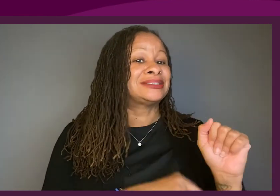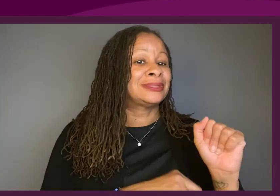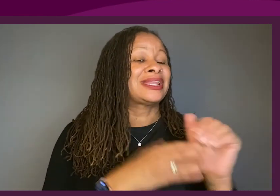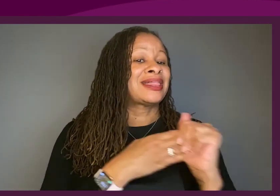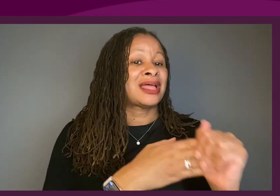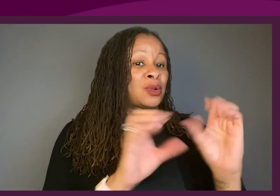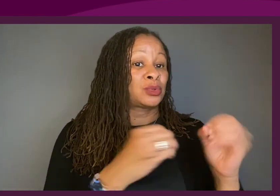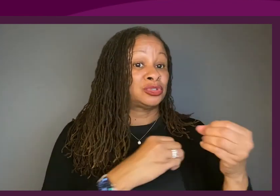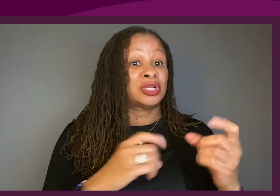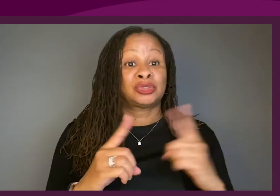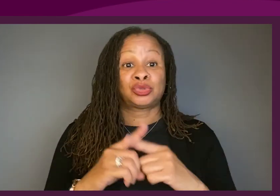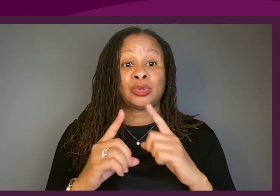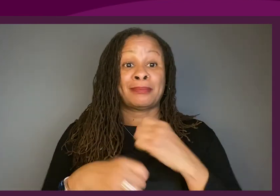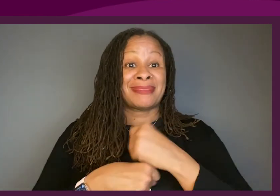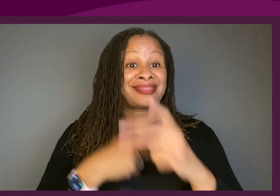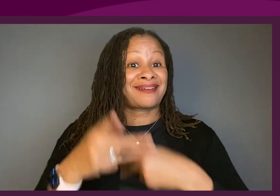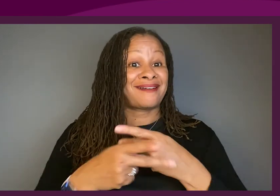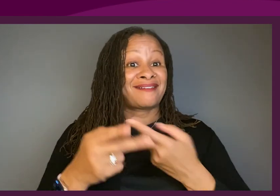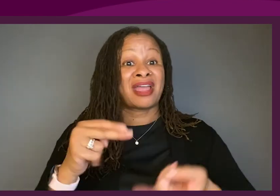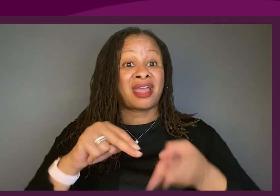It's great what WID is doing to be part of that solution.